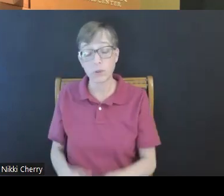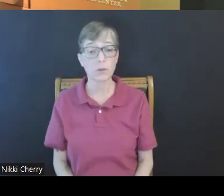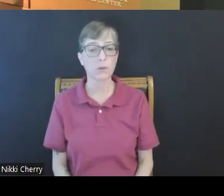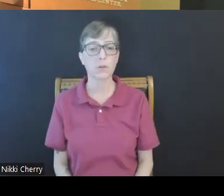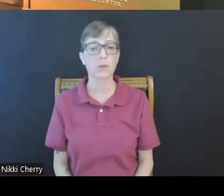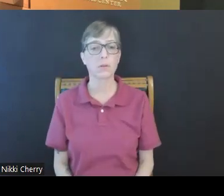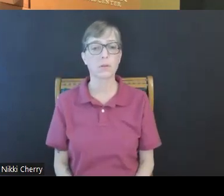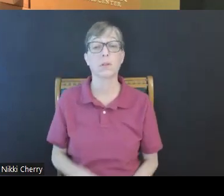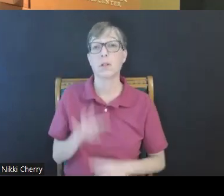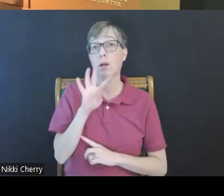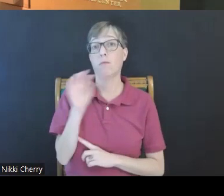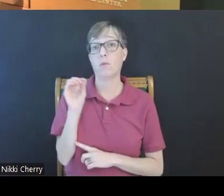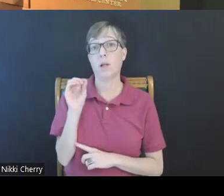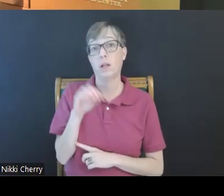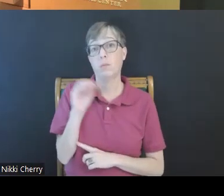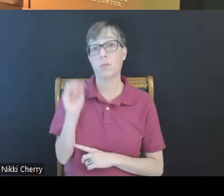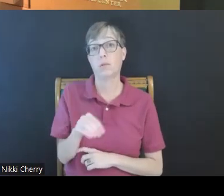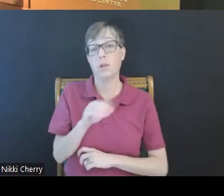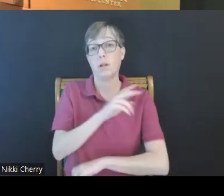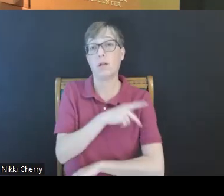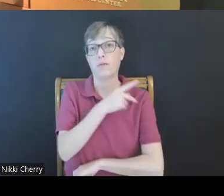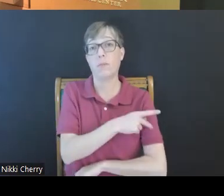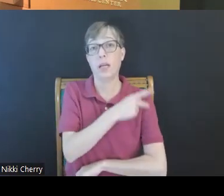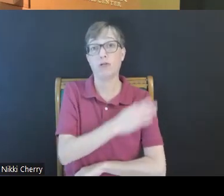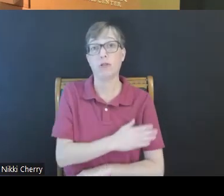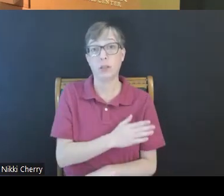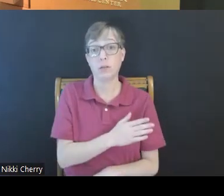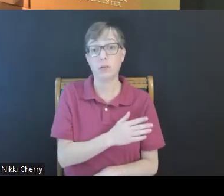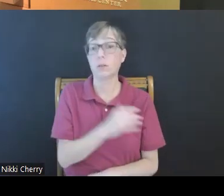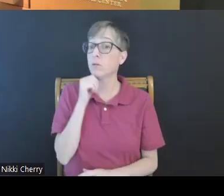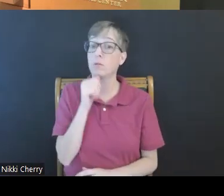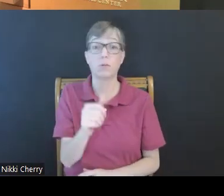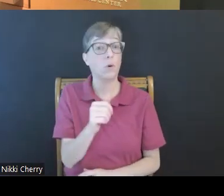with a mental illness getting get seen in primary care what can we do to partner with our colleagues